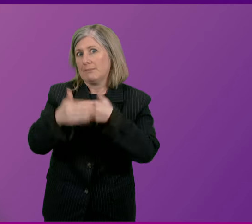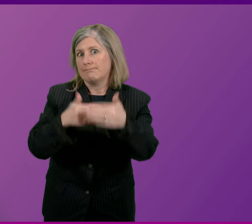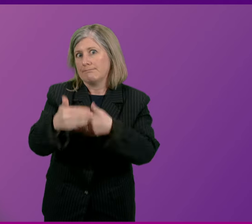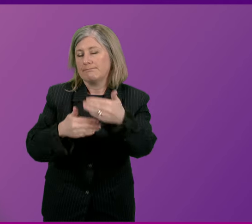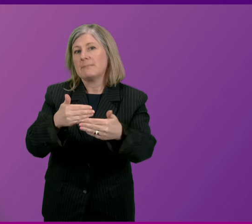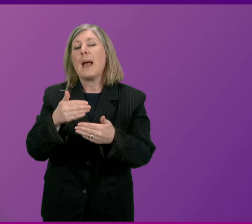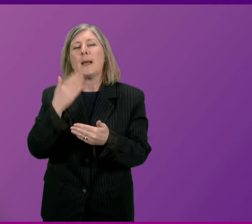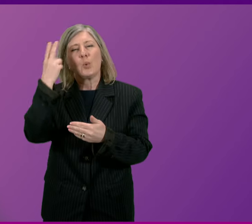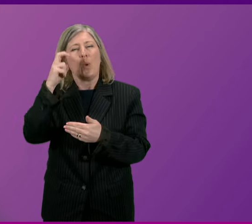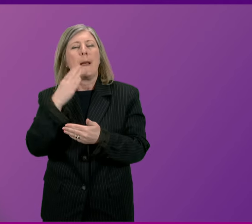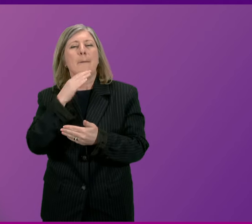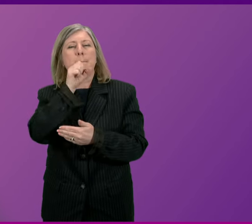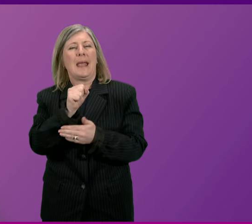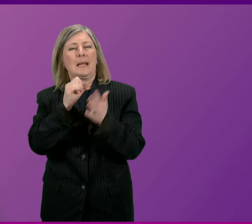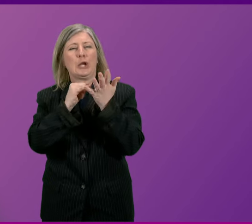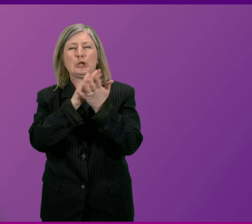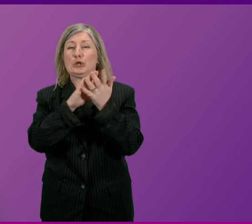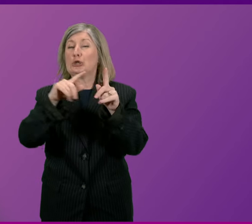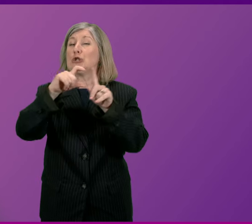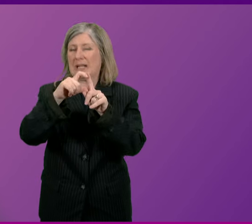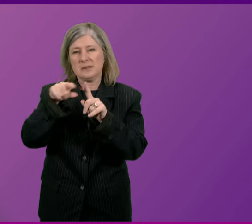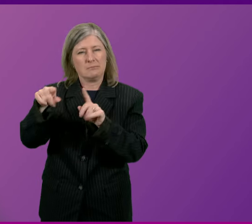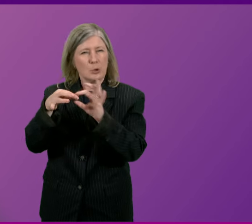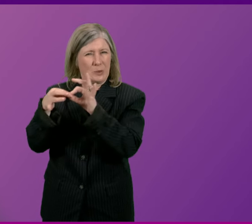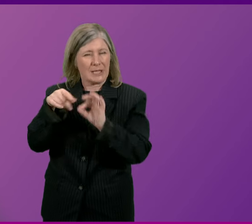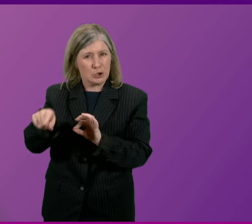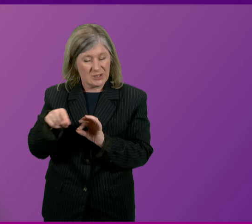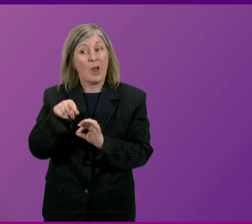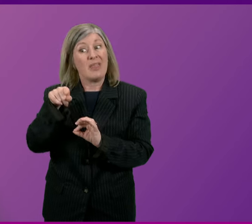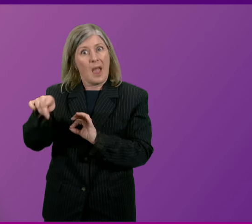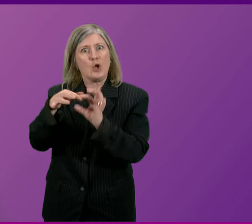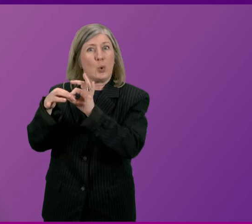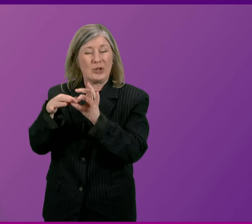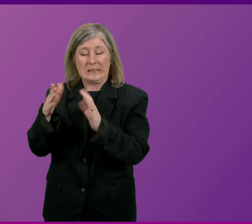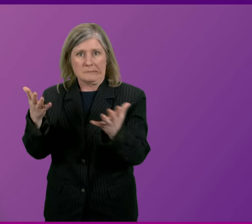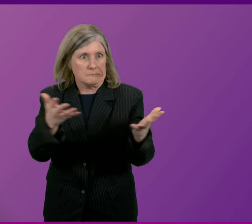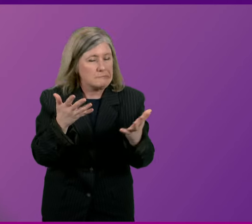men’s health. However, it will be expected to pursue alternative funding arrangements